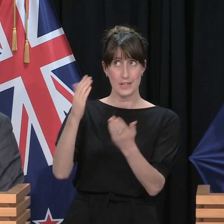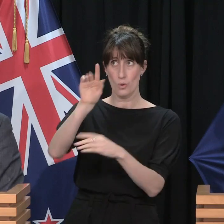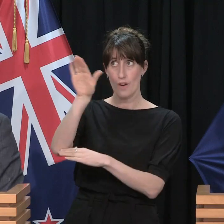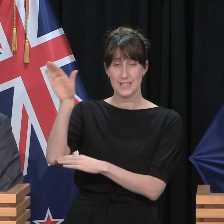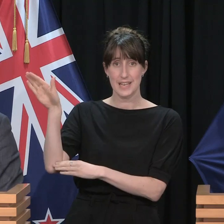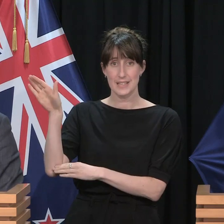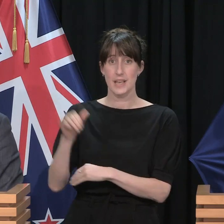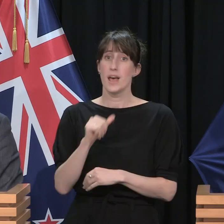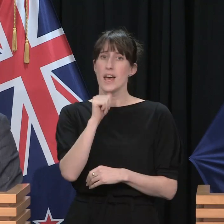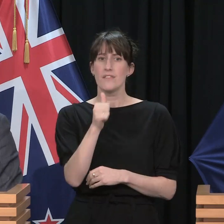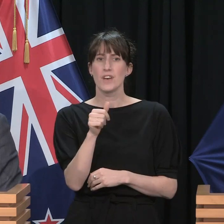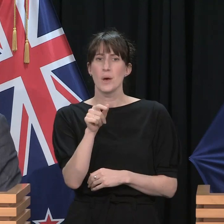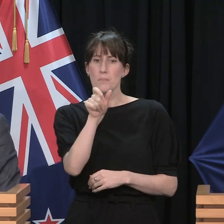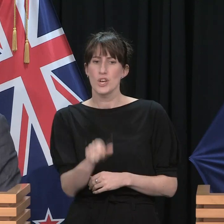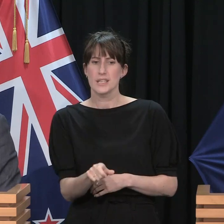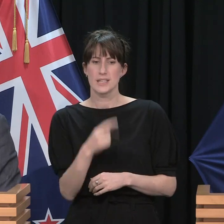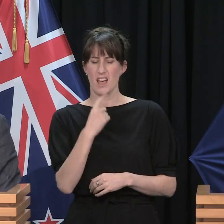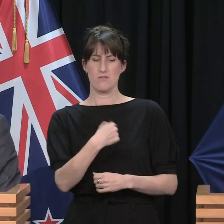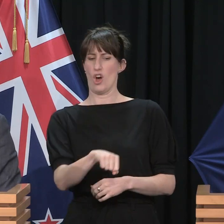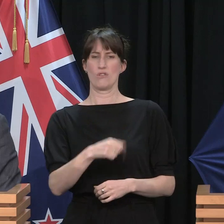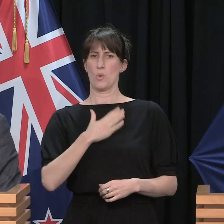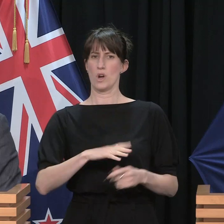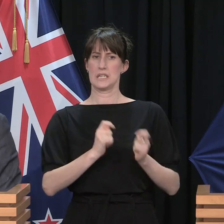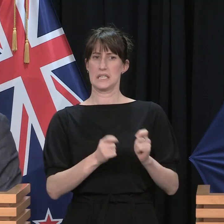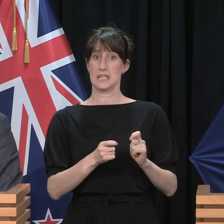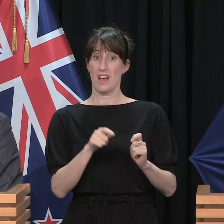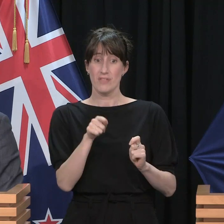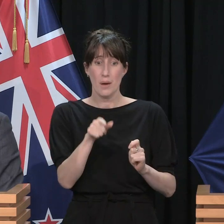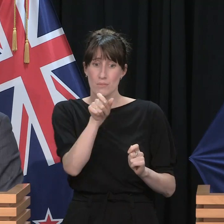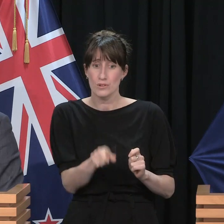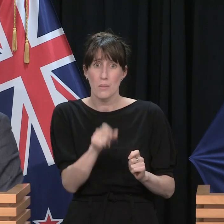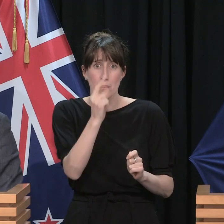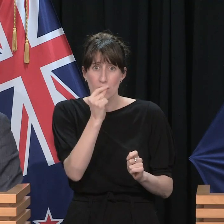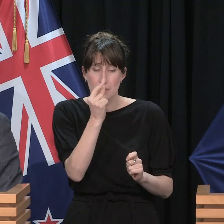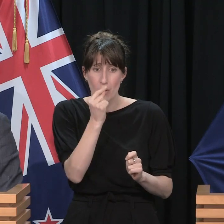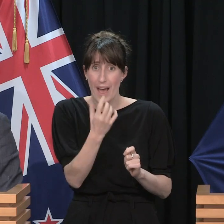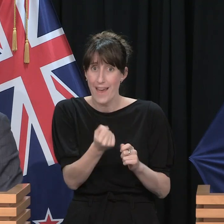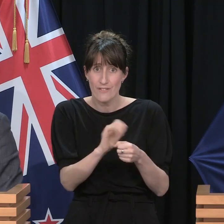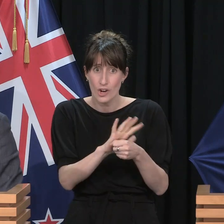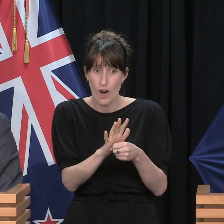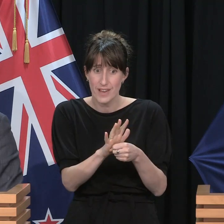much of the rest of the world. Someone refusing a test could be the difference between